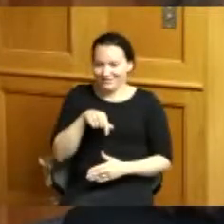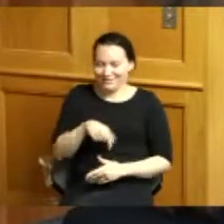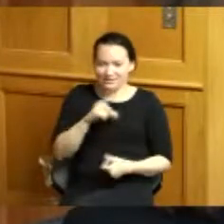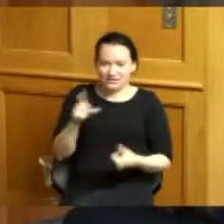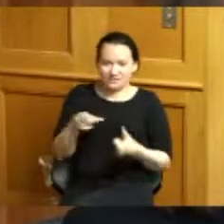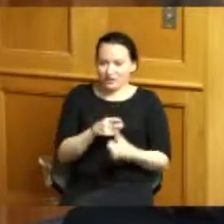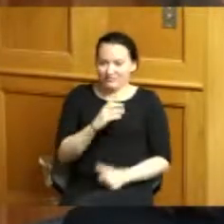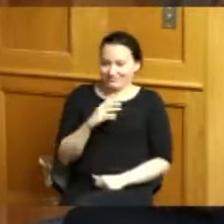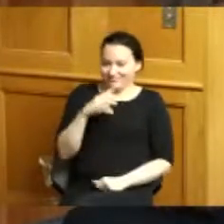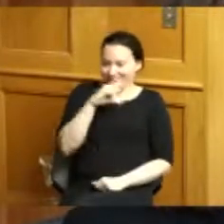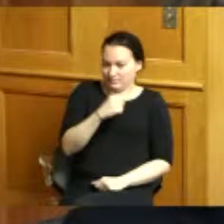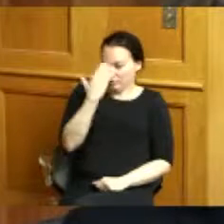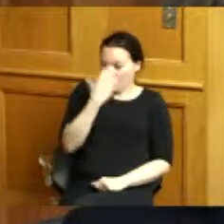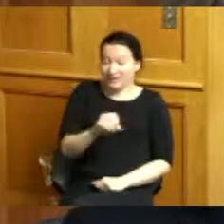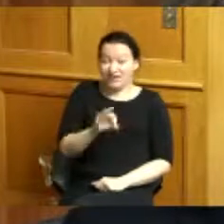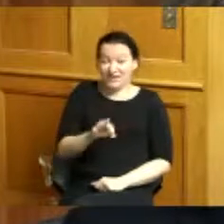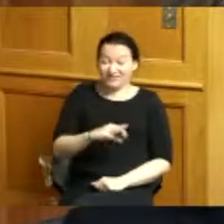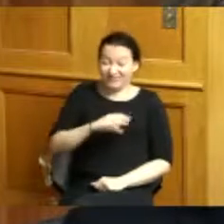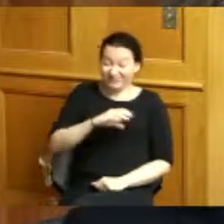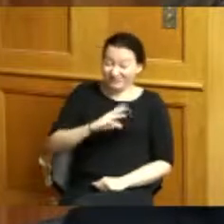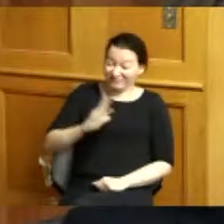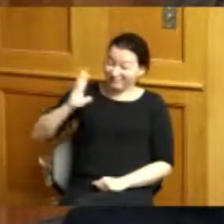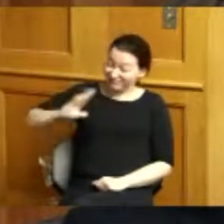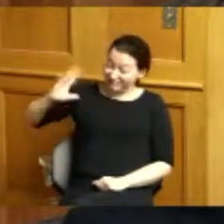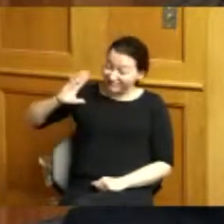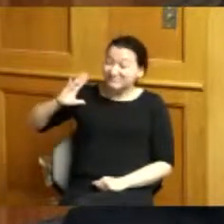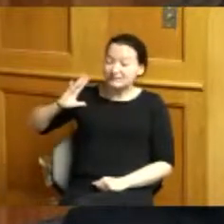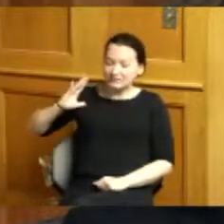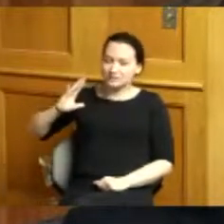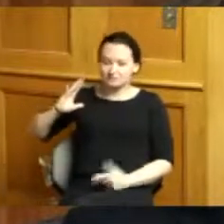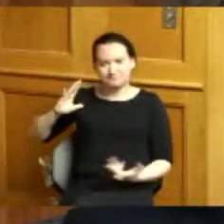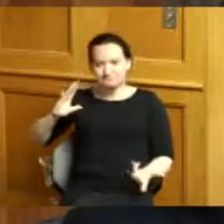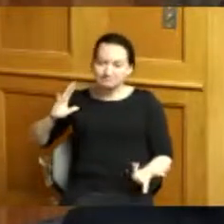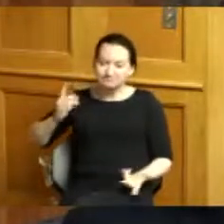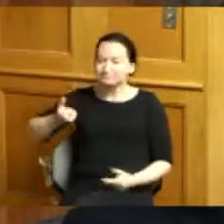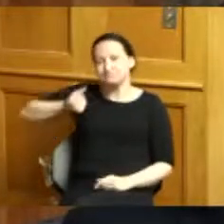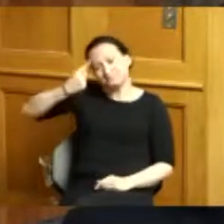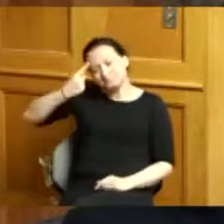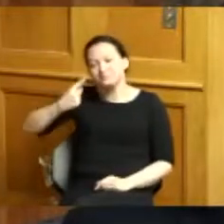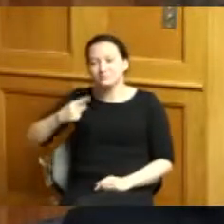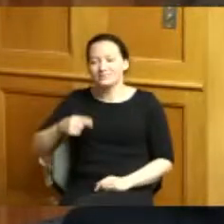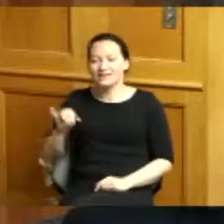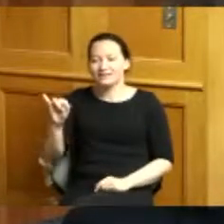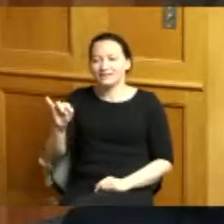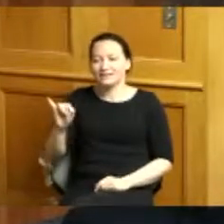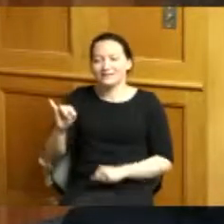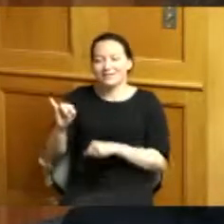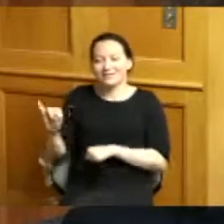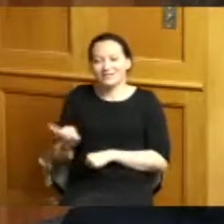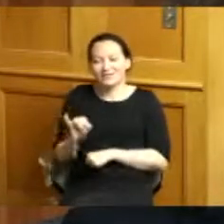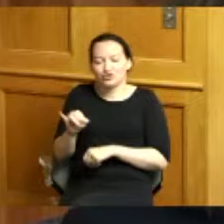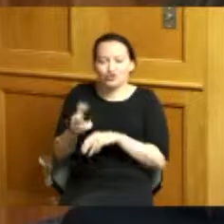estimate was but if it was fairly old then I'd get this the inflationary cost if it was relatively